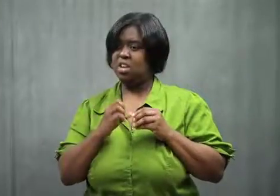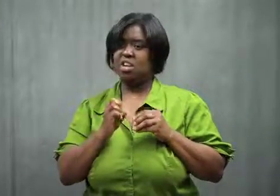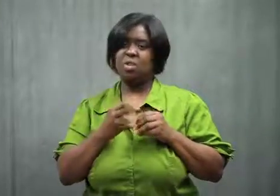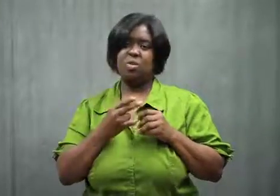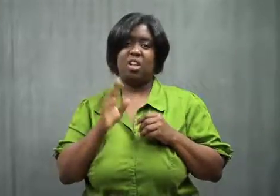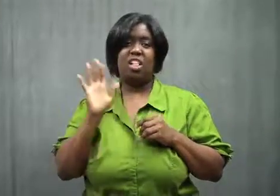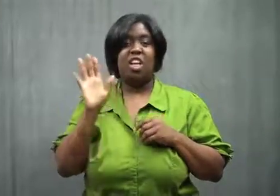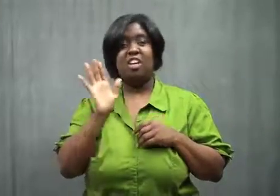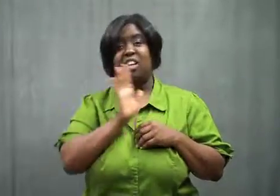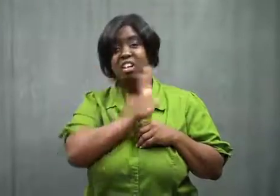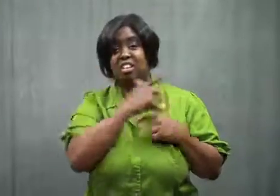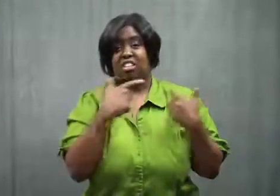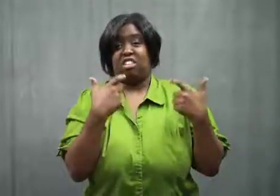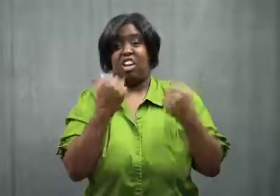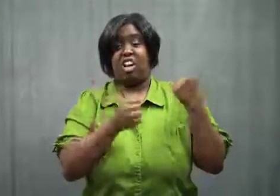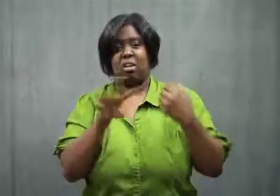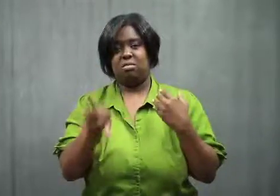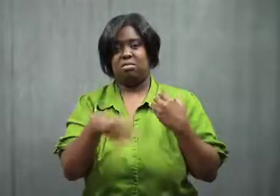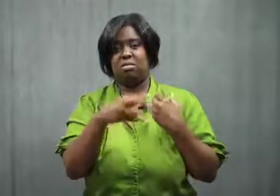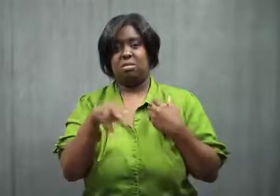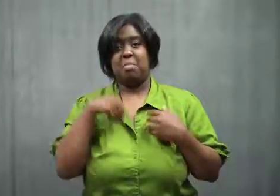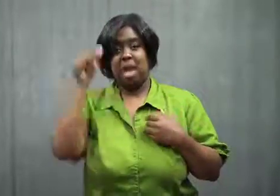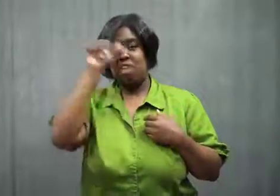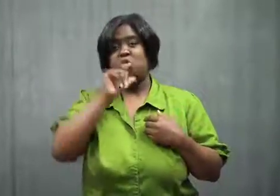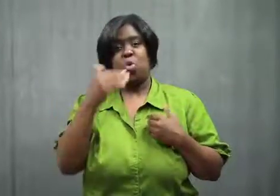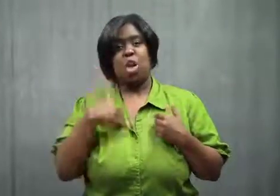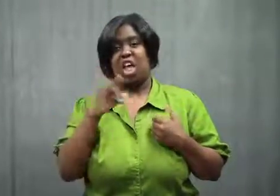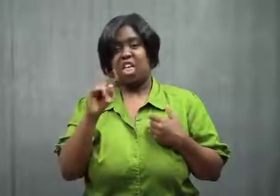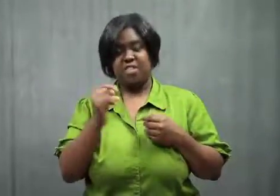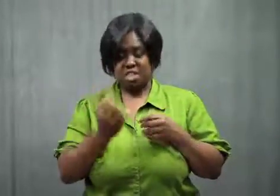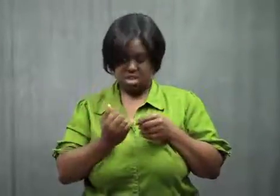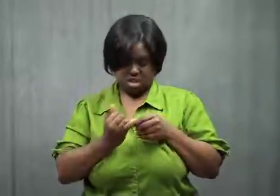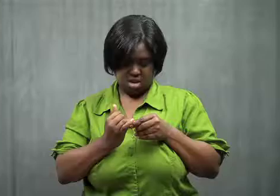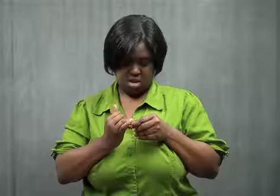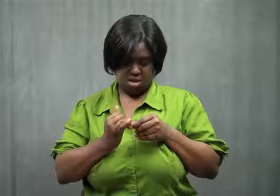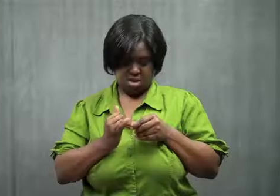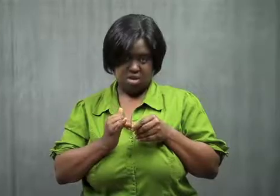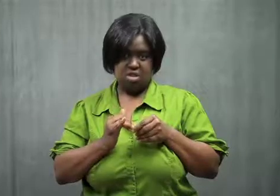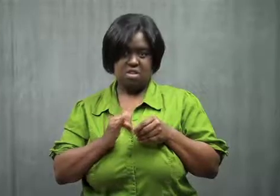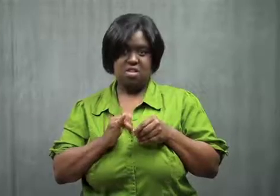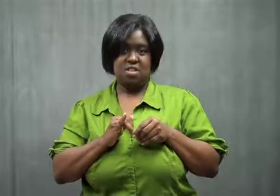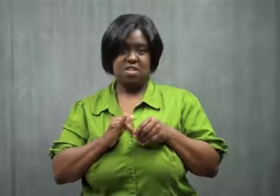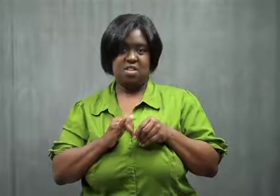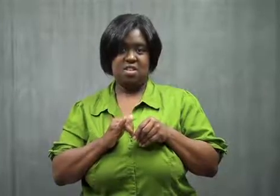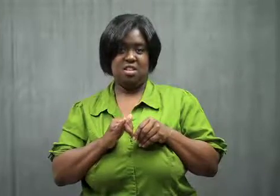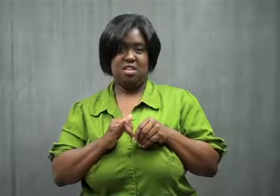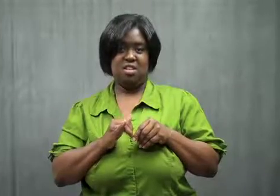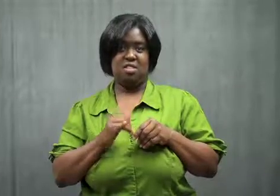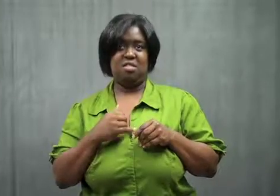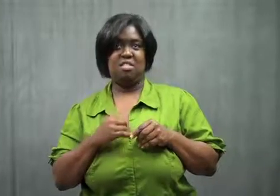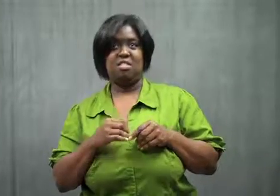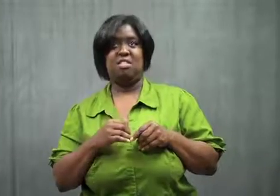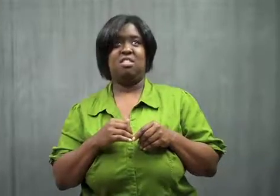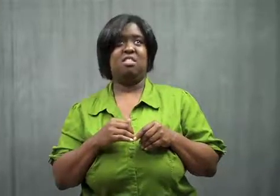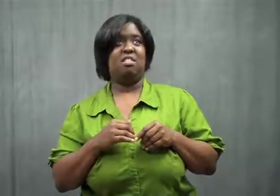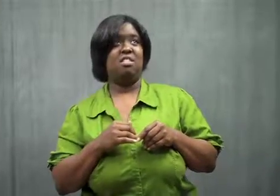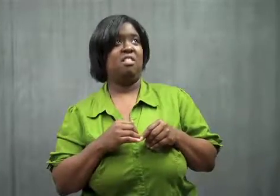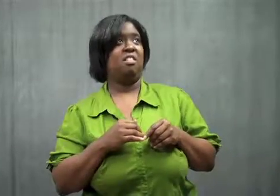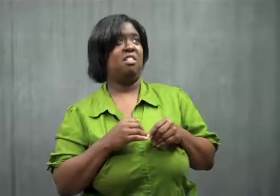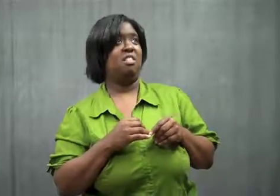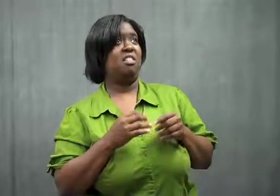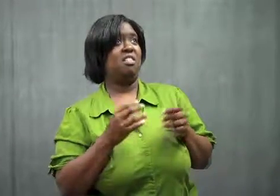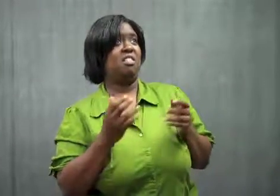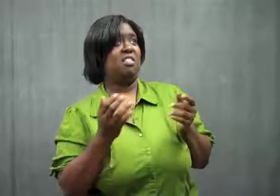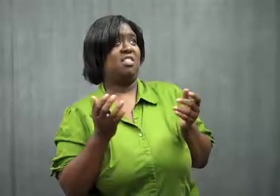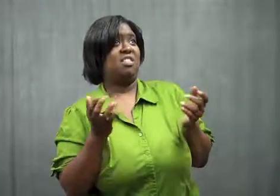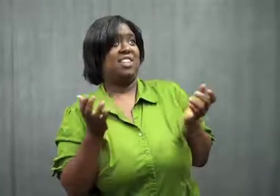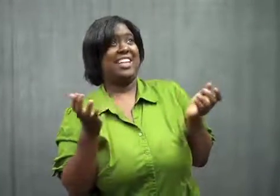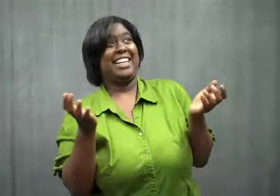Oh. The big old guy's car had the dangling headlight. My aunt's didn't.